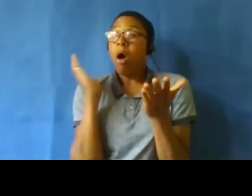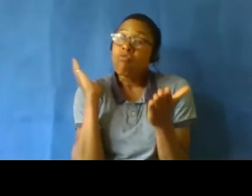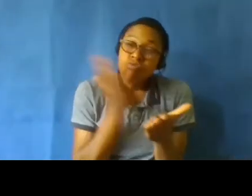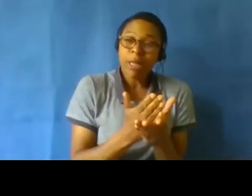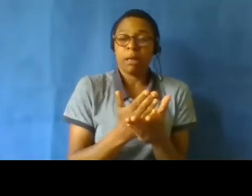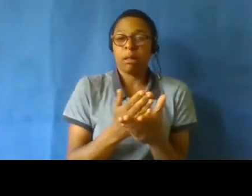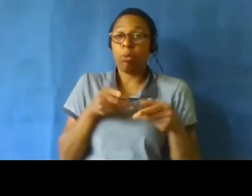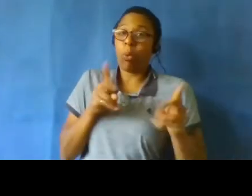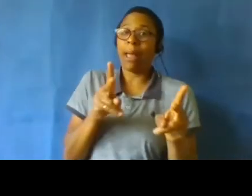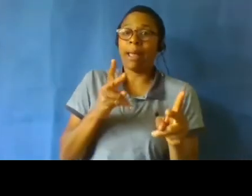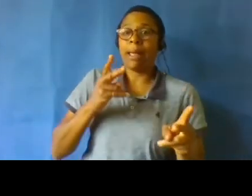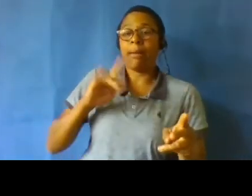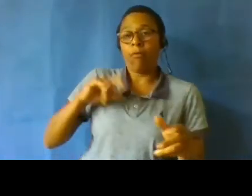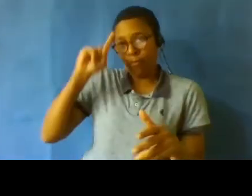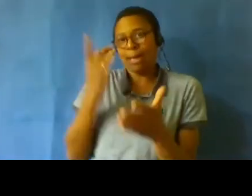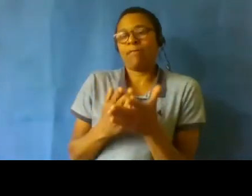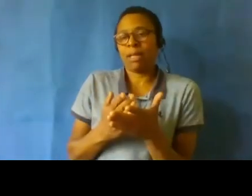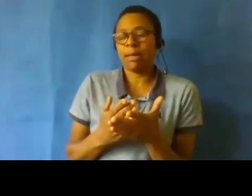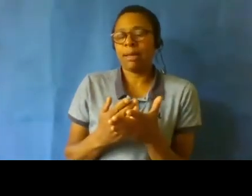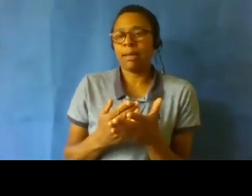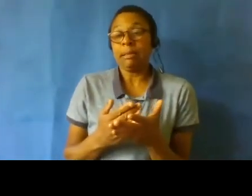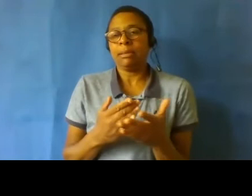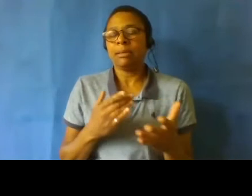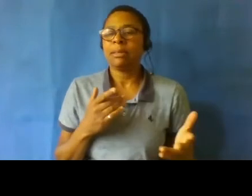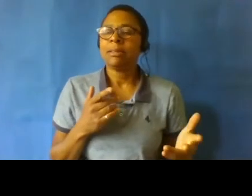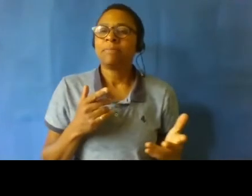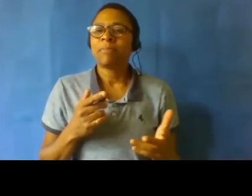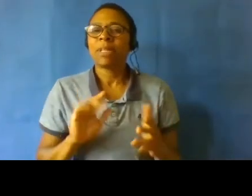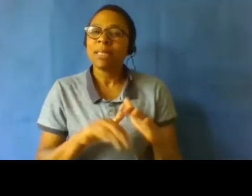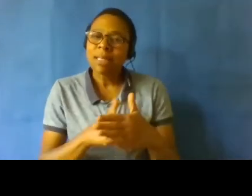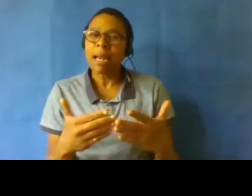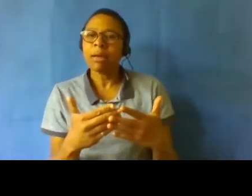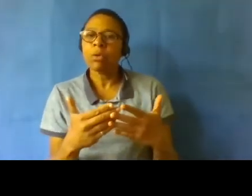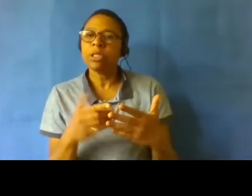Heidegger which asserts that language is the house of being in other words on the